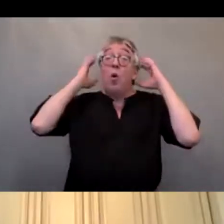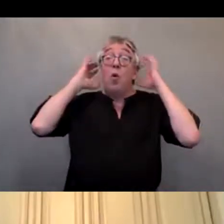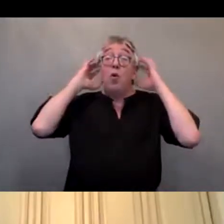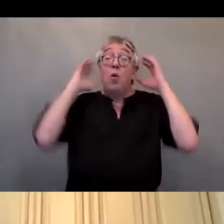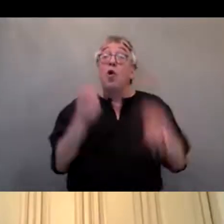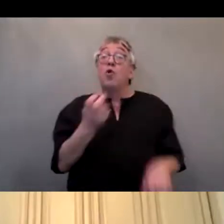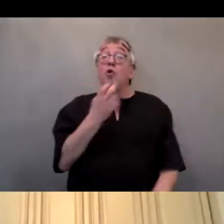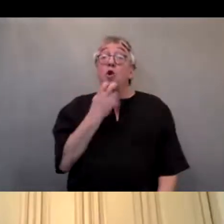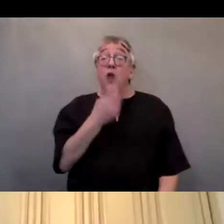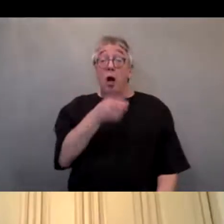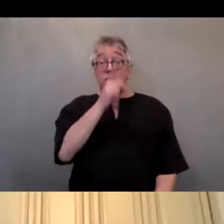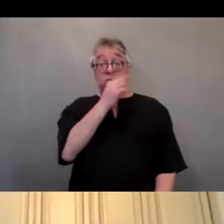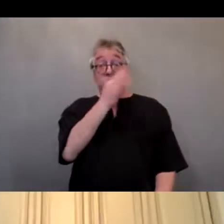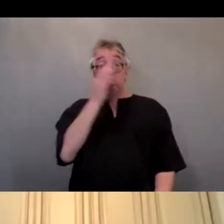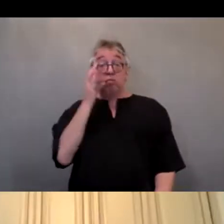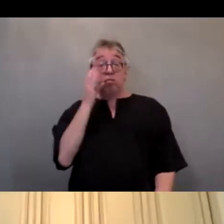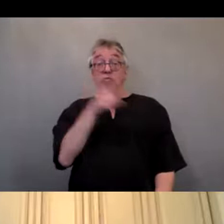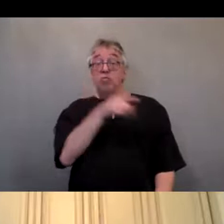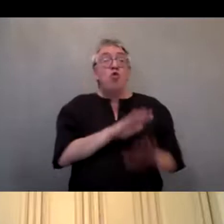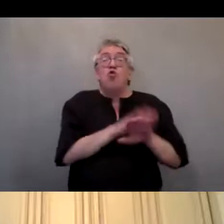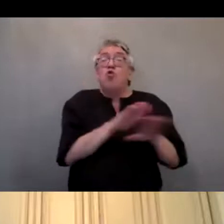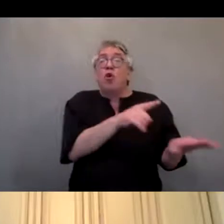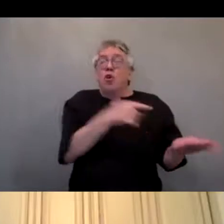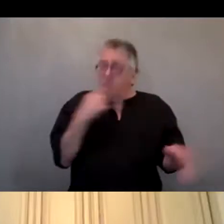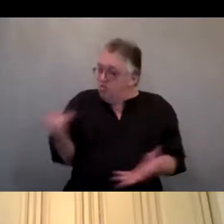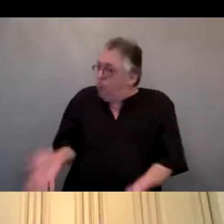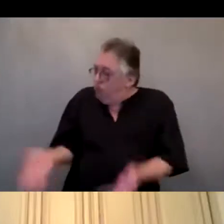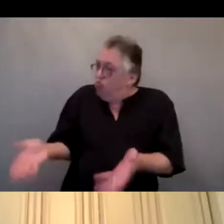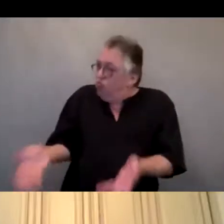me to get one, not my audiologist. The